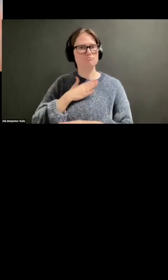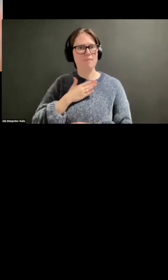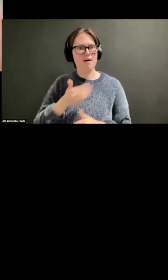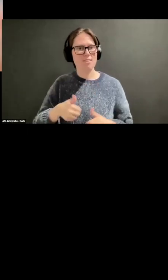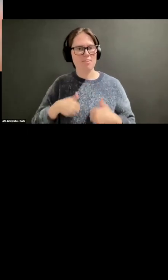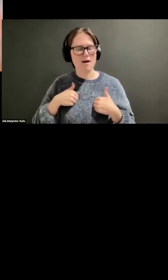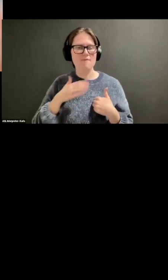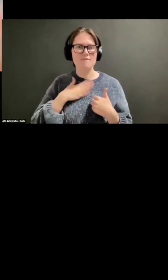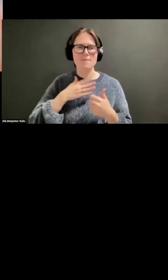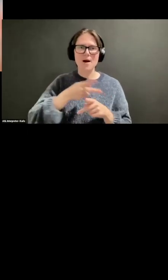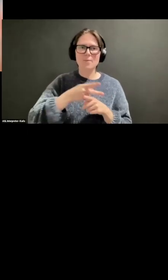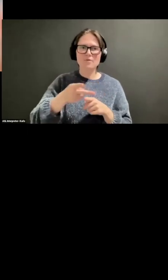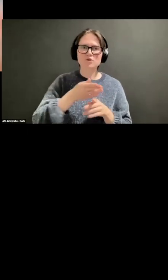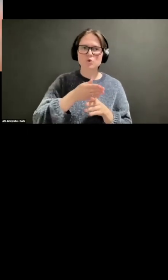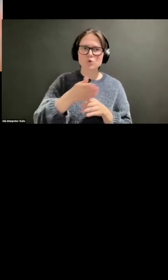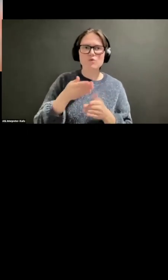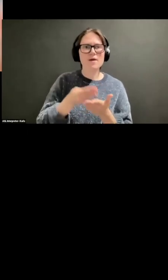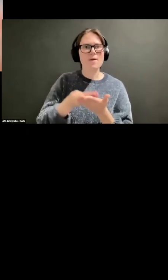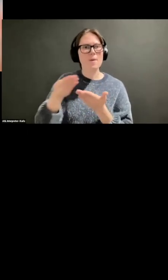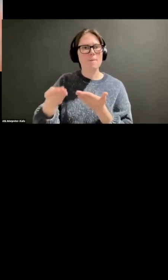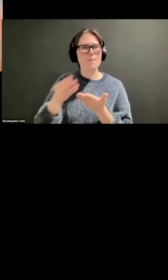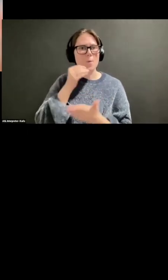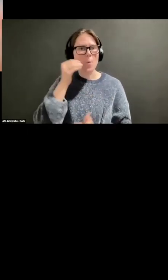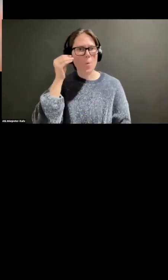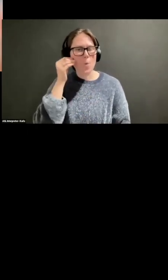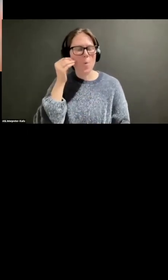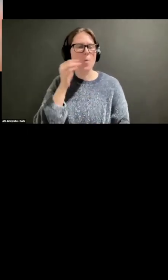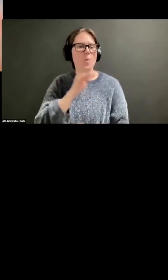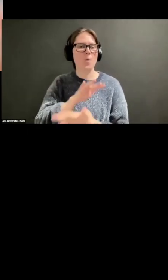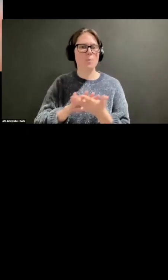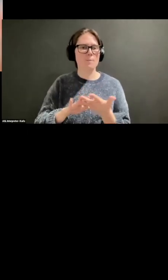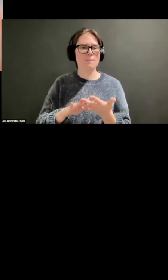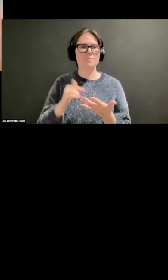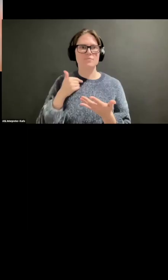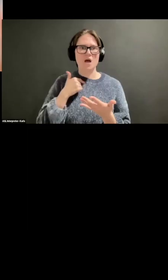career and bought a home, like I grind so much so that